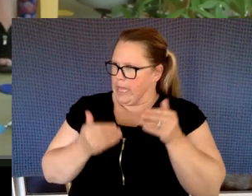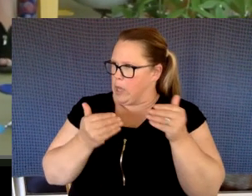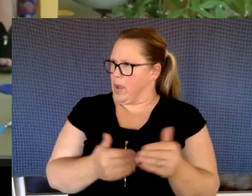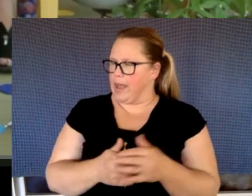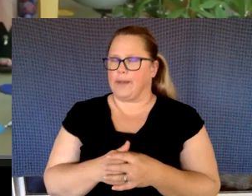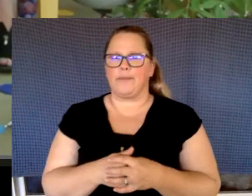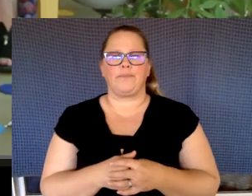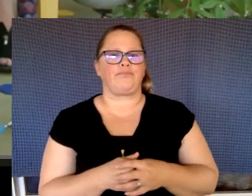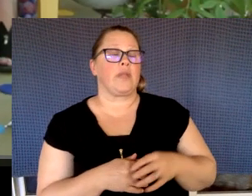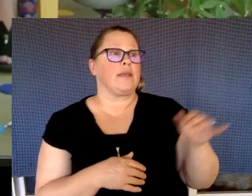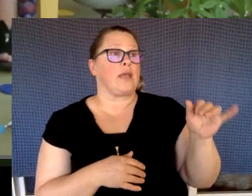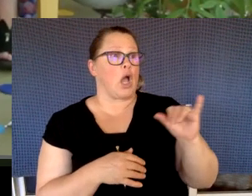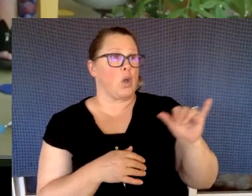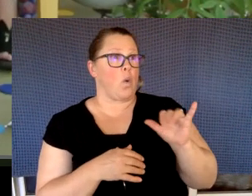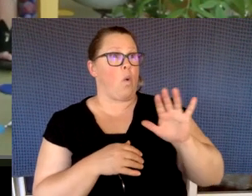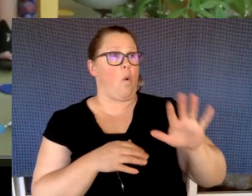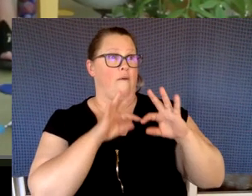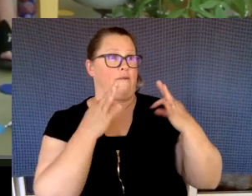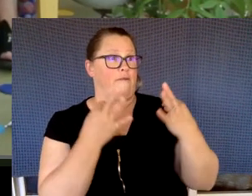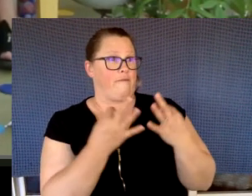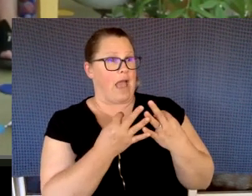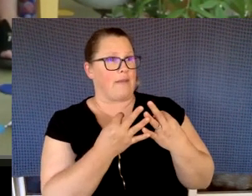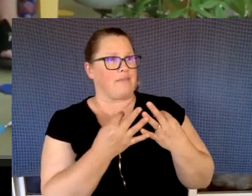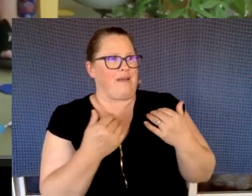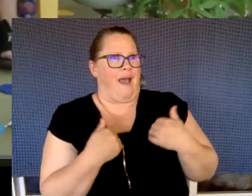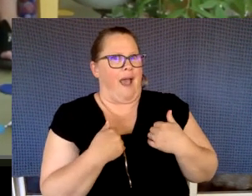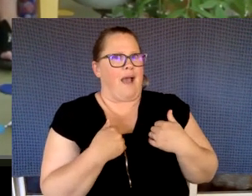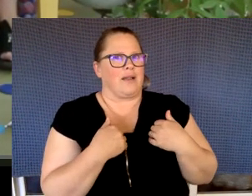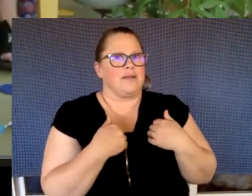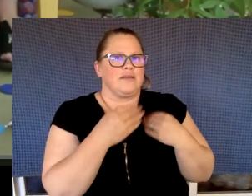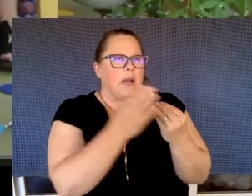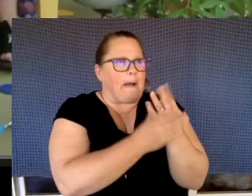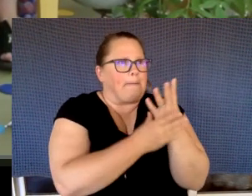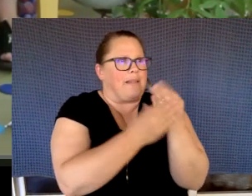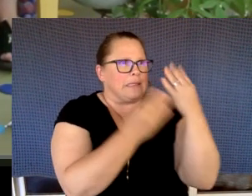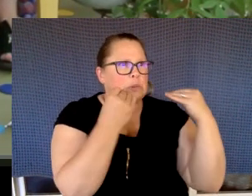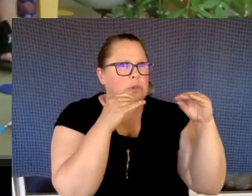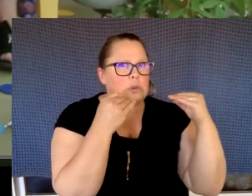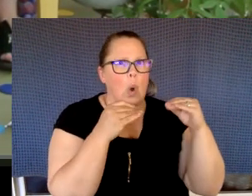Yayoi's family owned nurseries where all kinds of flowers and vegetables grew